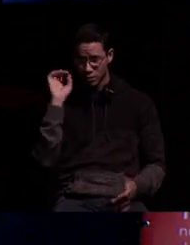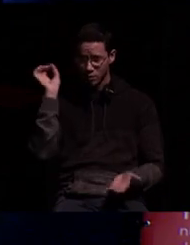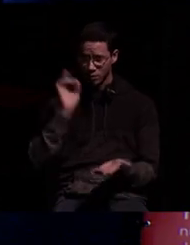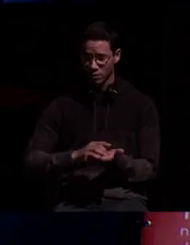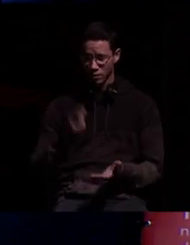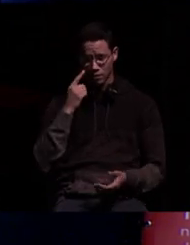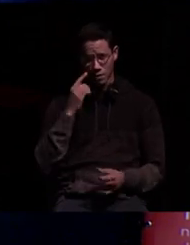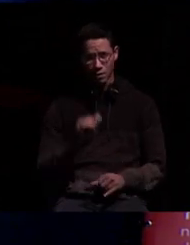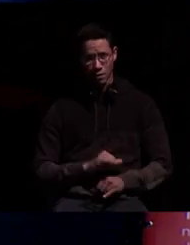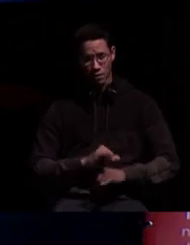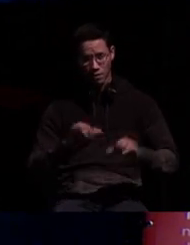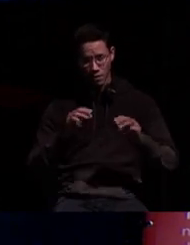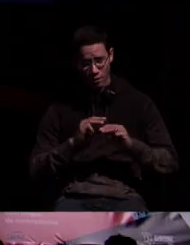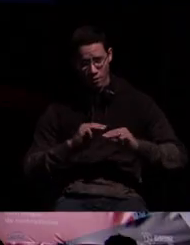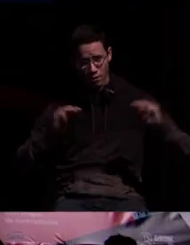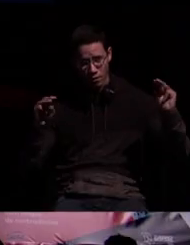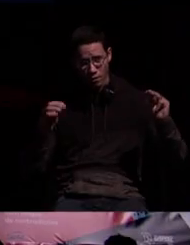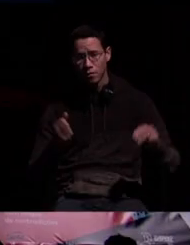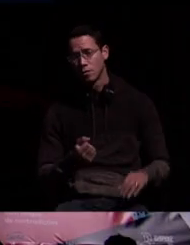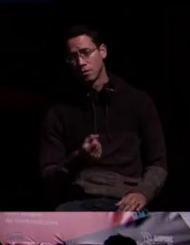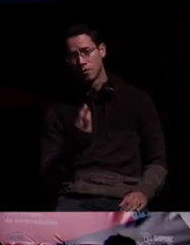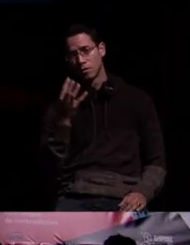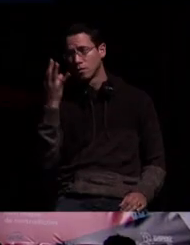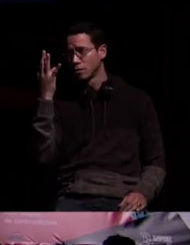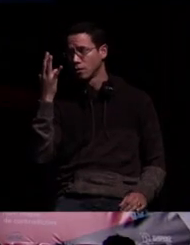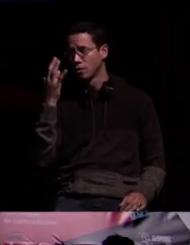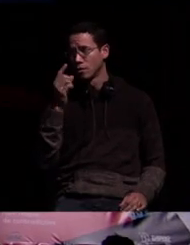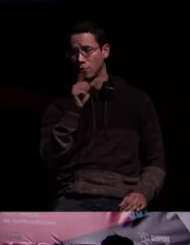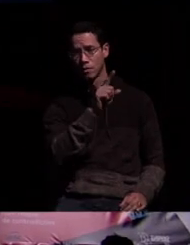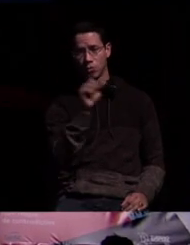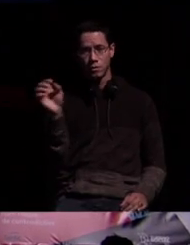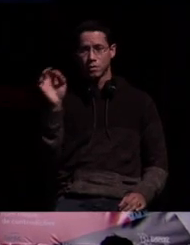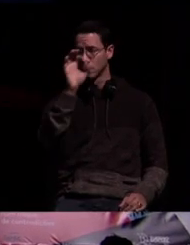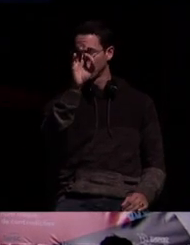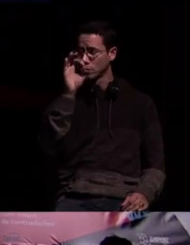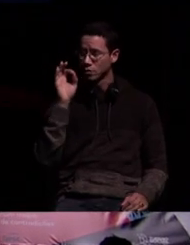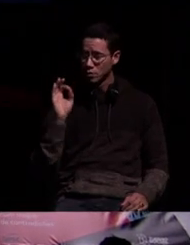the number will increase.” 100% of tourist pictures